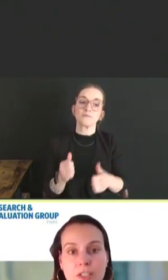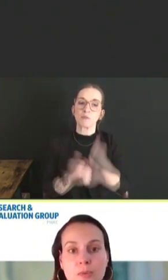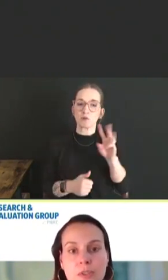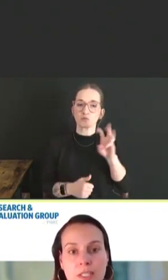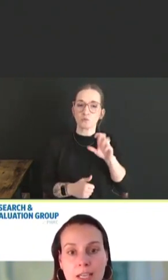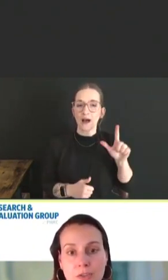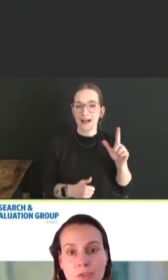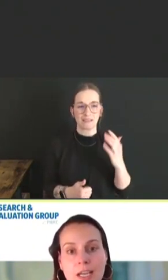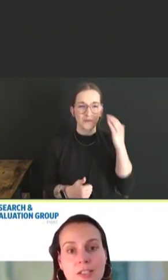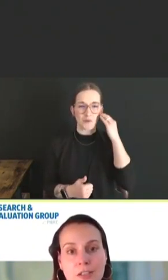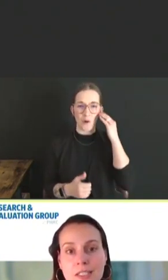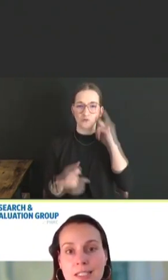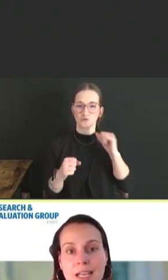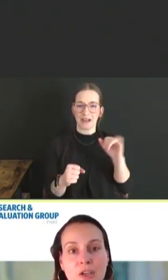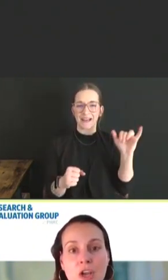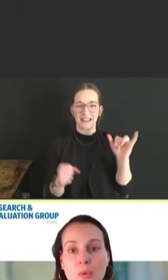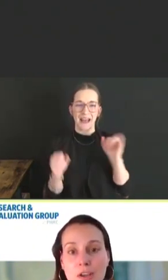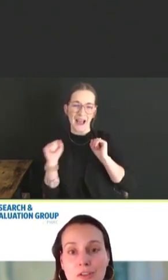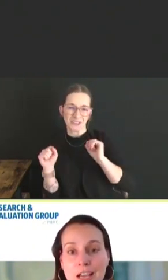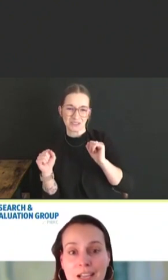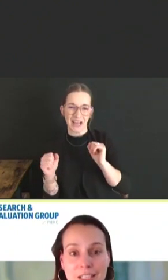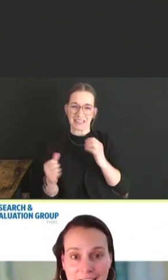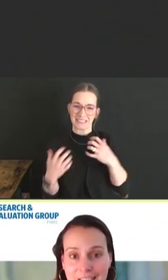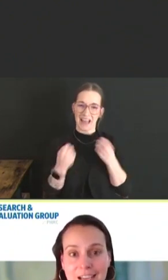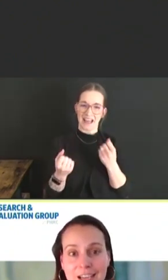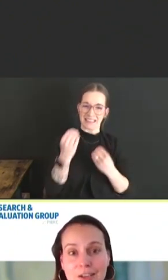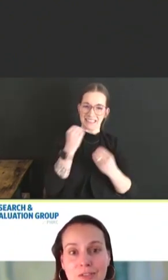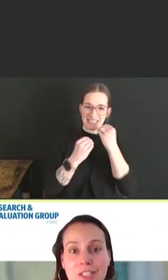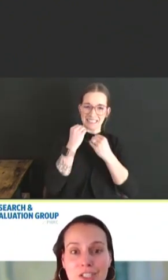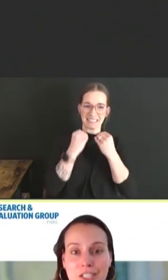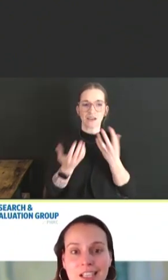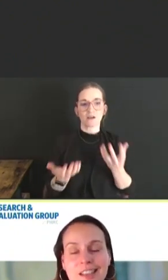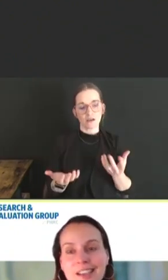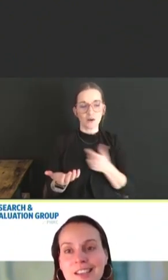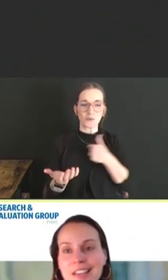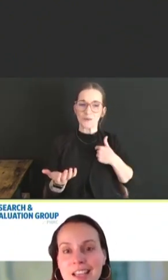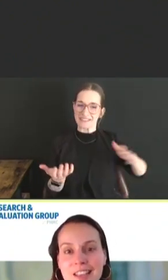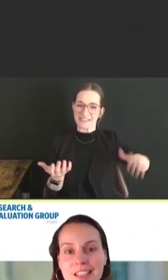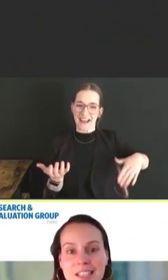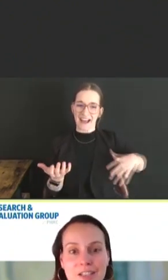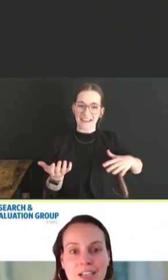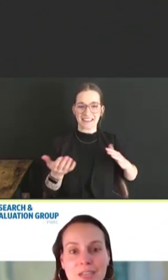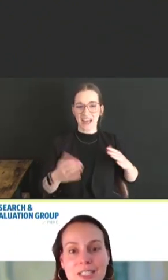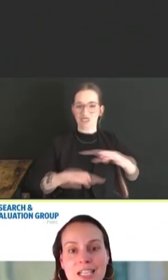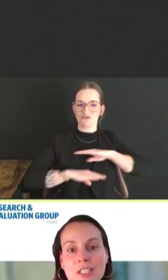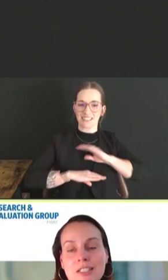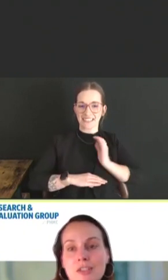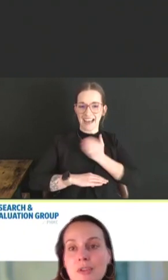vegetables and exercise, on this slide, we are not yet reaching the daily recommendations. So,